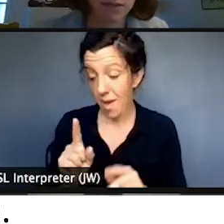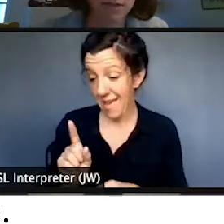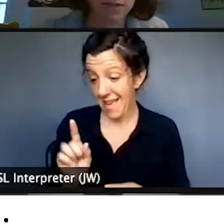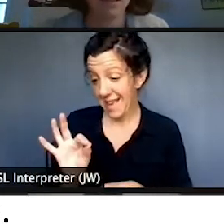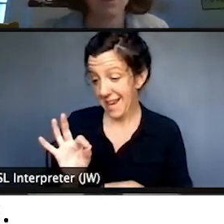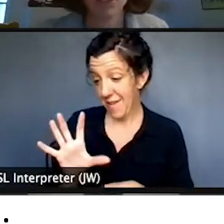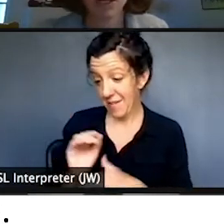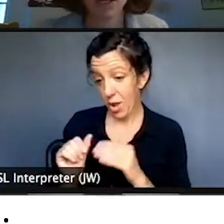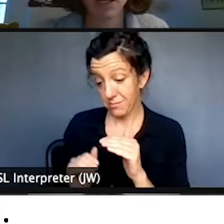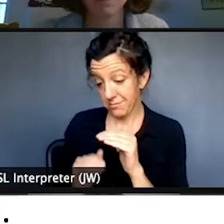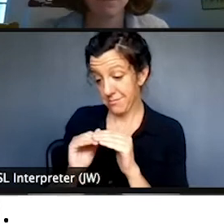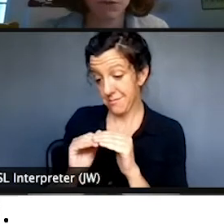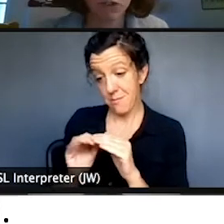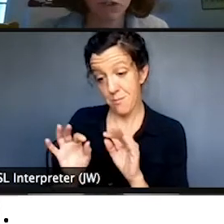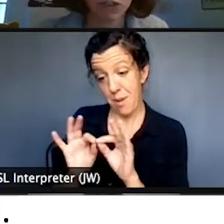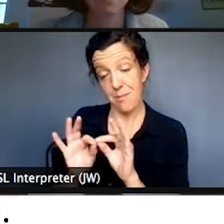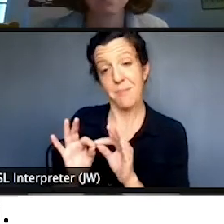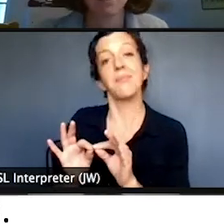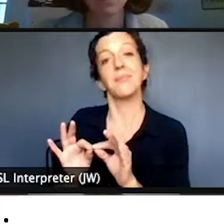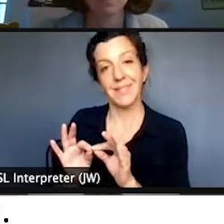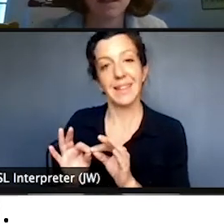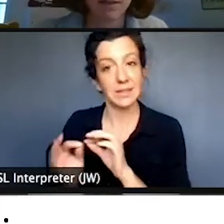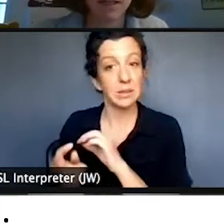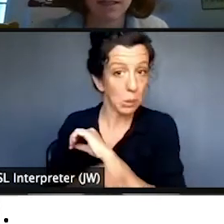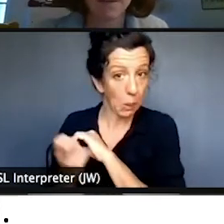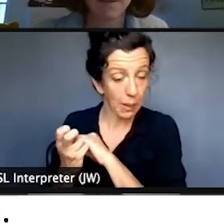including shoplifting, forging checks and certain domestic violence offenses.